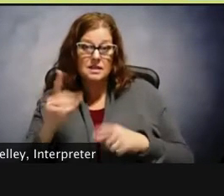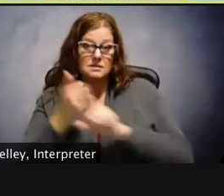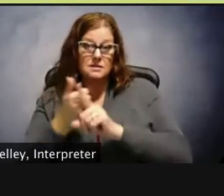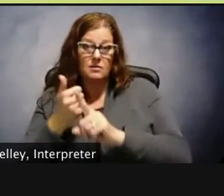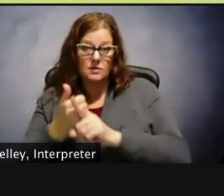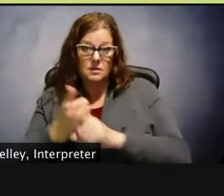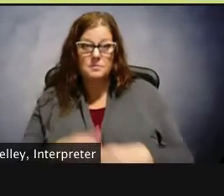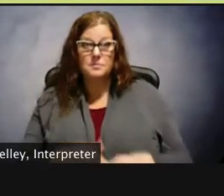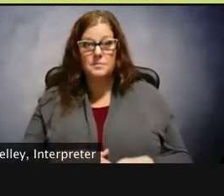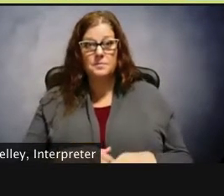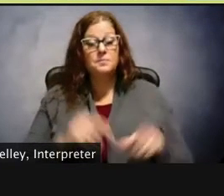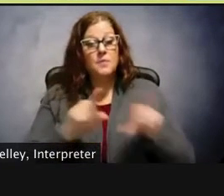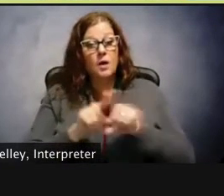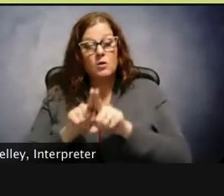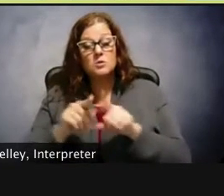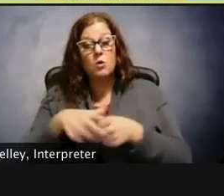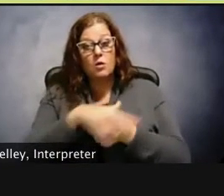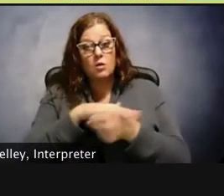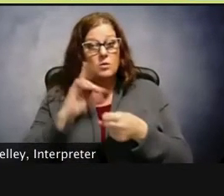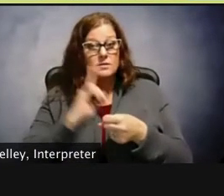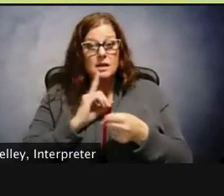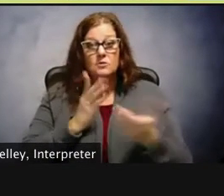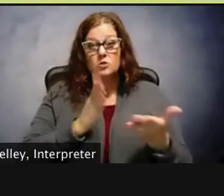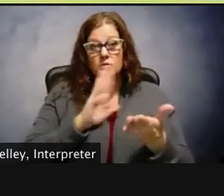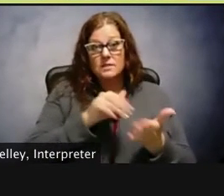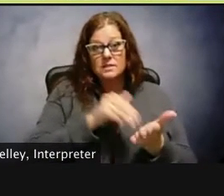as well as local Deaf Service Centers and Centers for Independent Living.